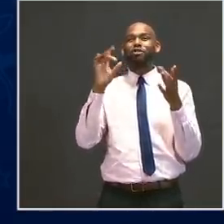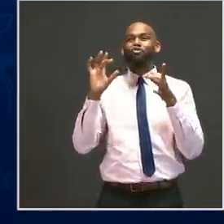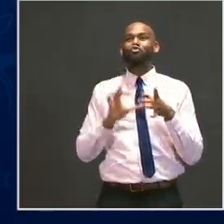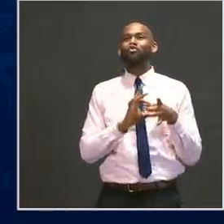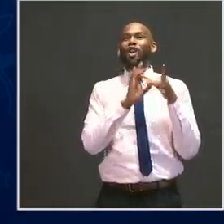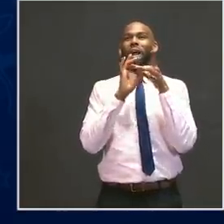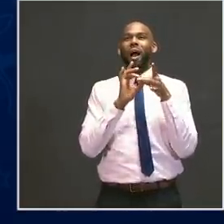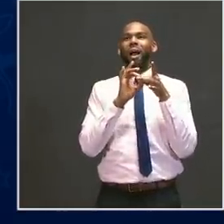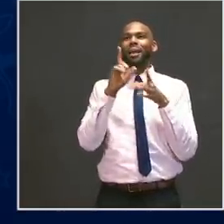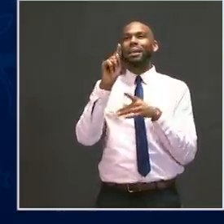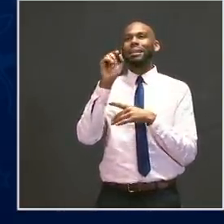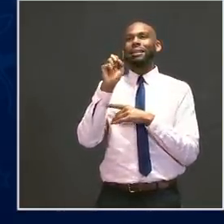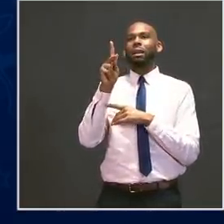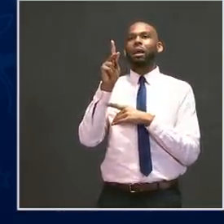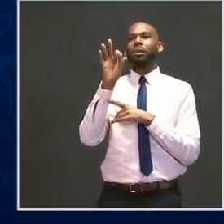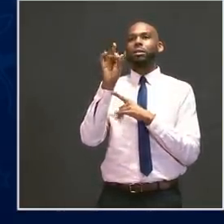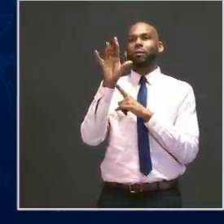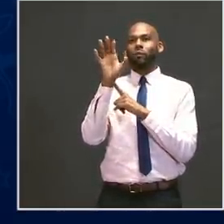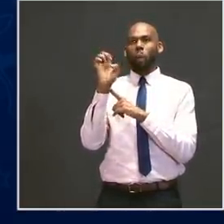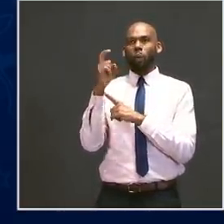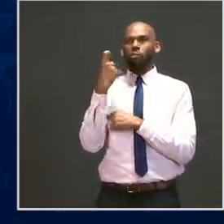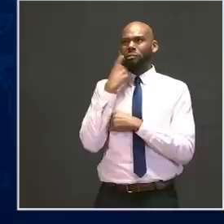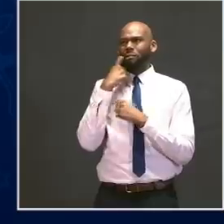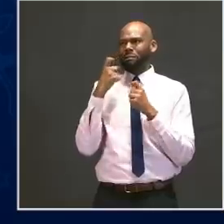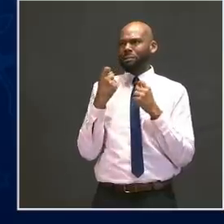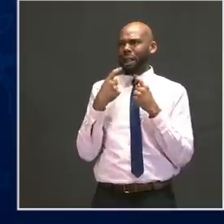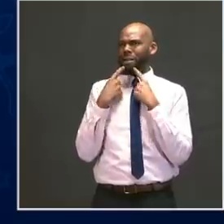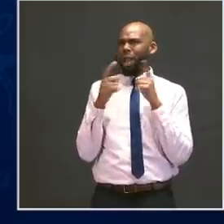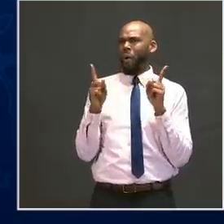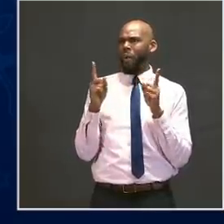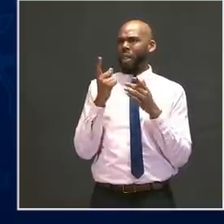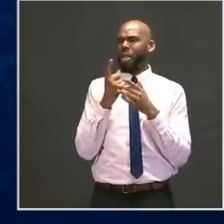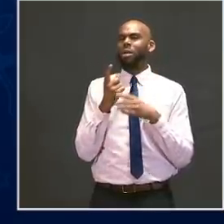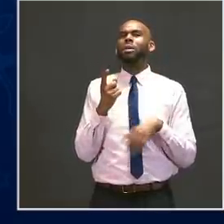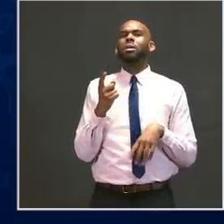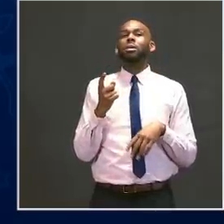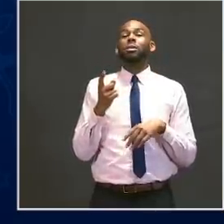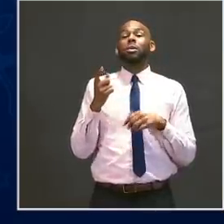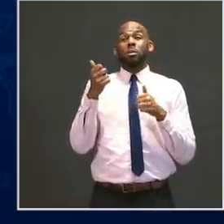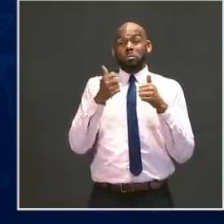that we announced last week or the week before. It will be overseen by the Secretary of Homeland Security.